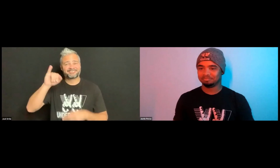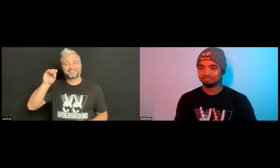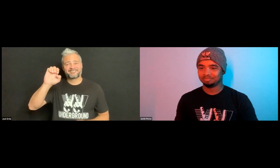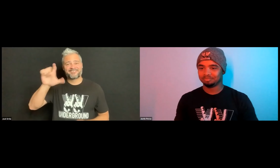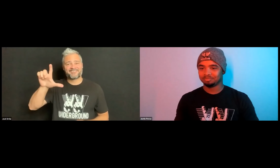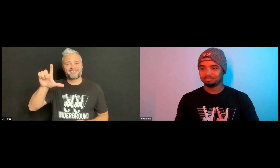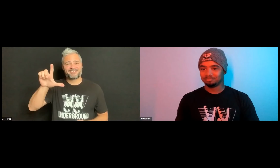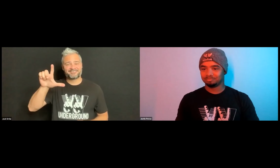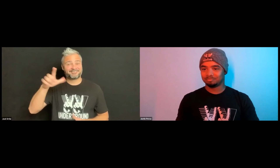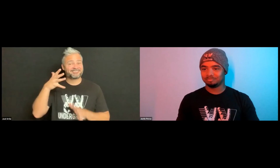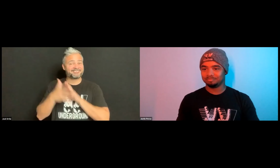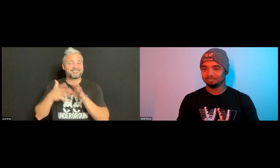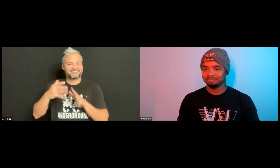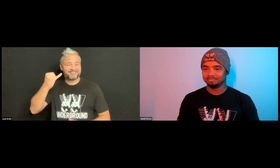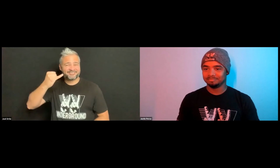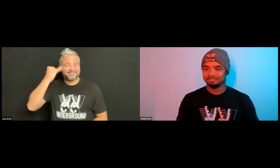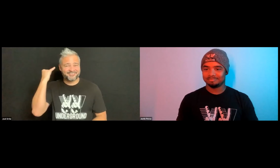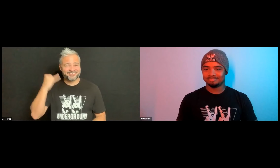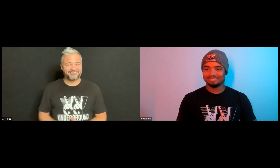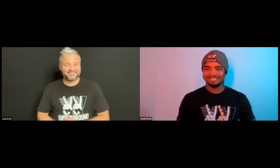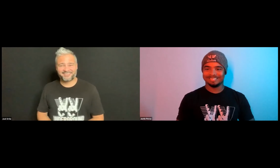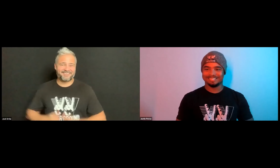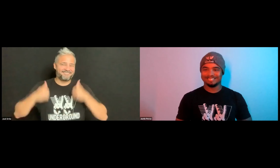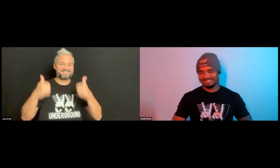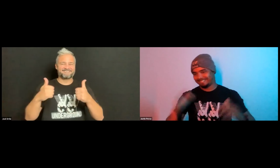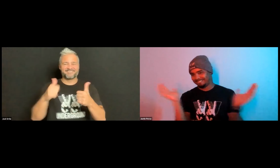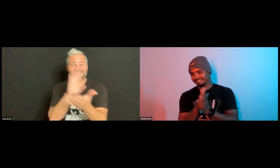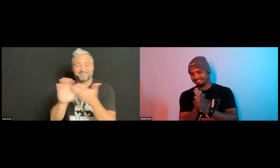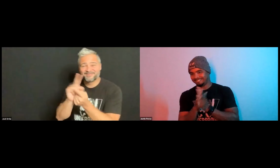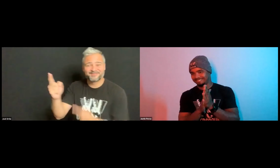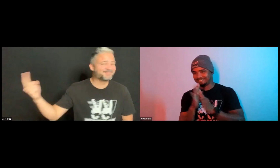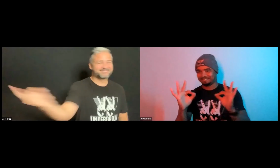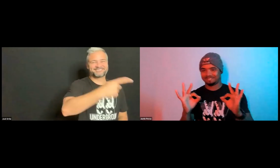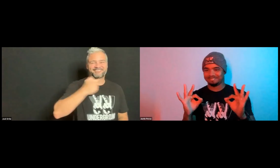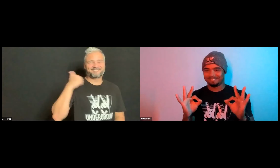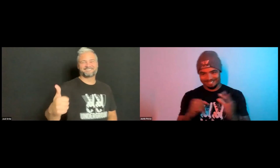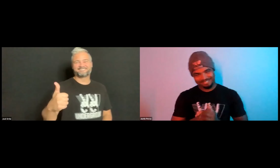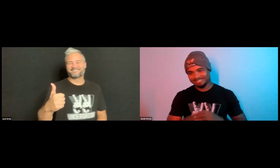And my name is Joel. My sign name is like this. Awesome, thank you --